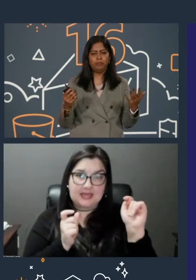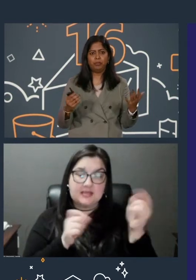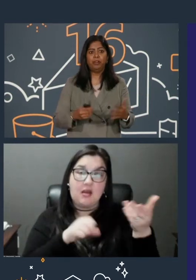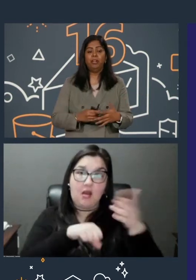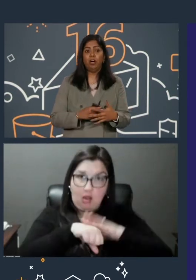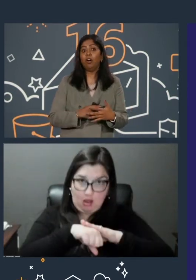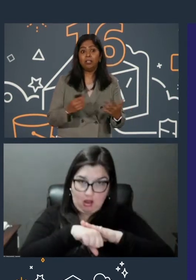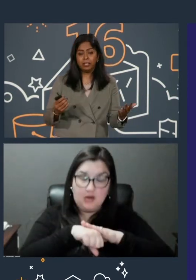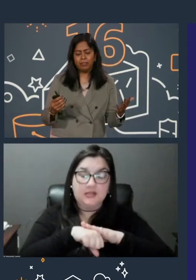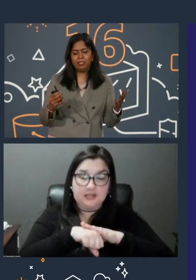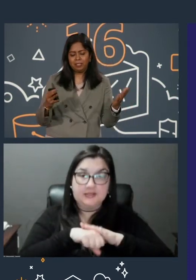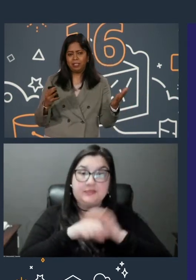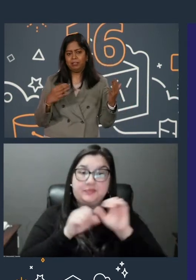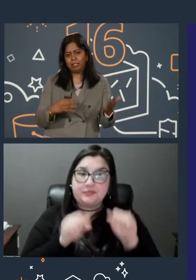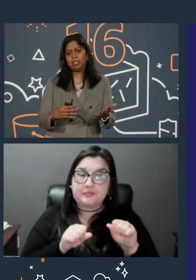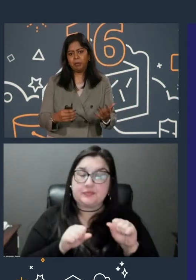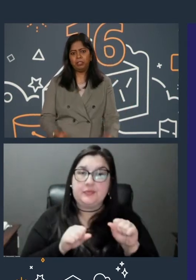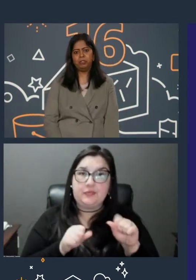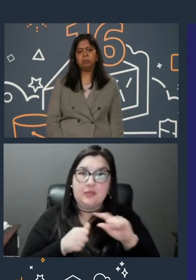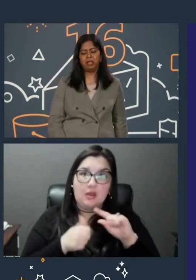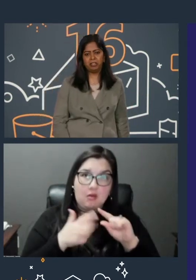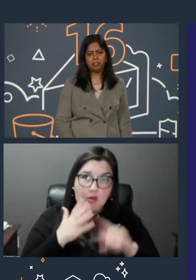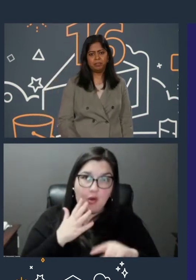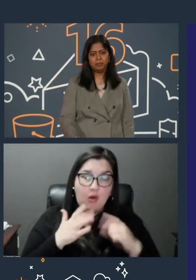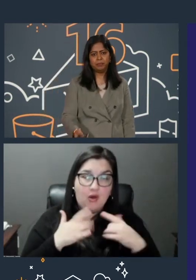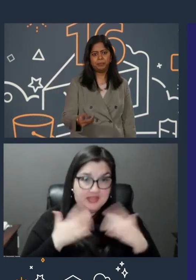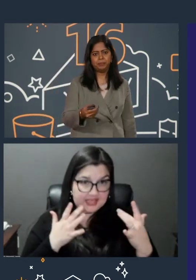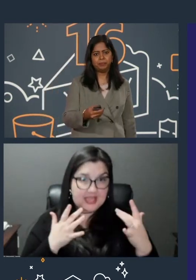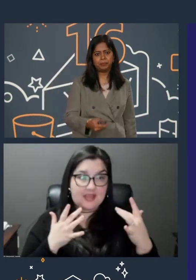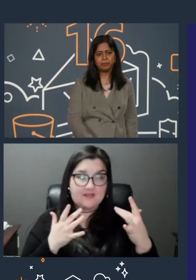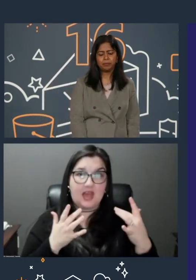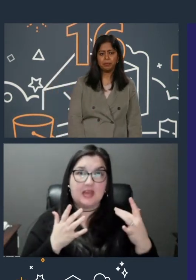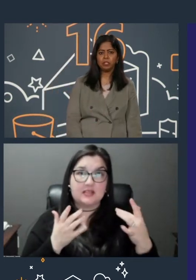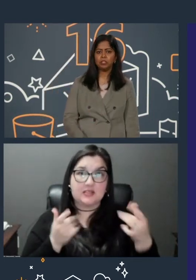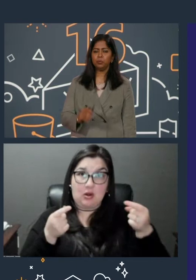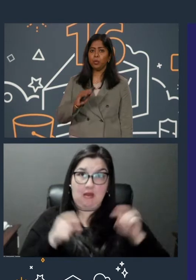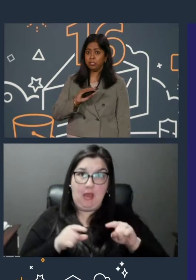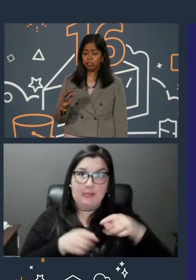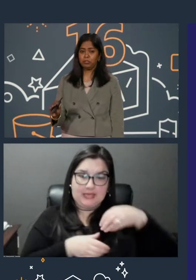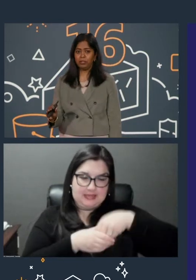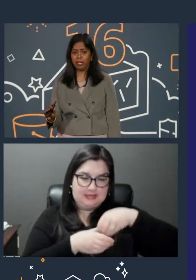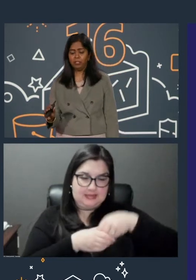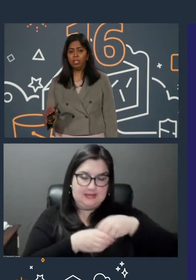for all the events that's coming into the bucket. So once you do that,